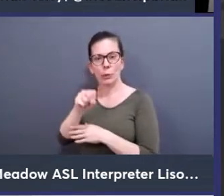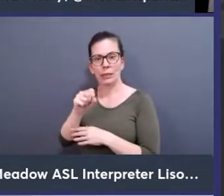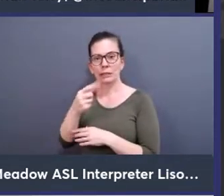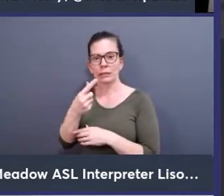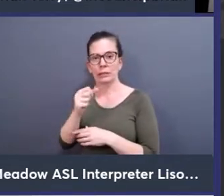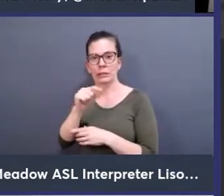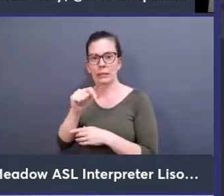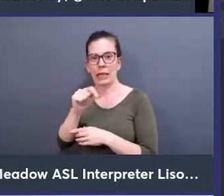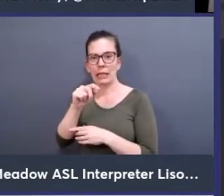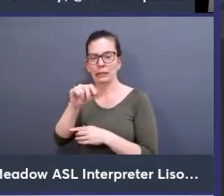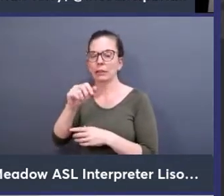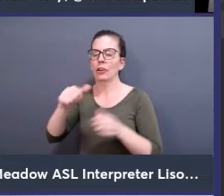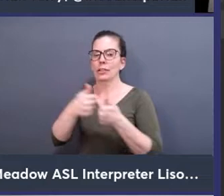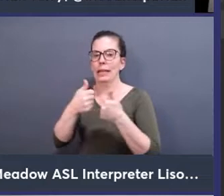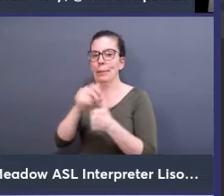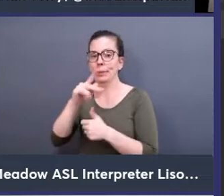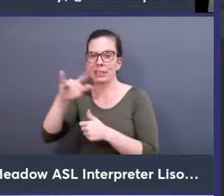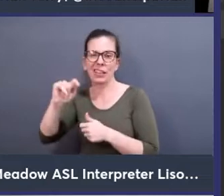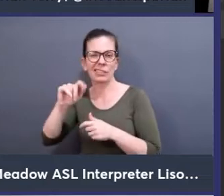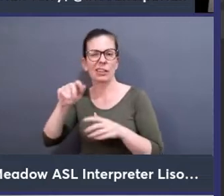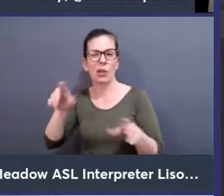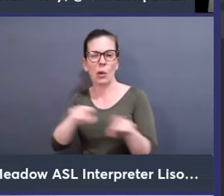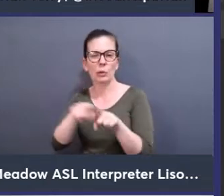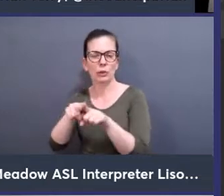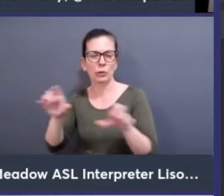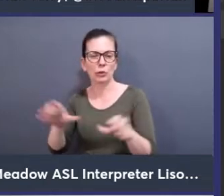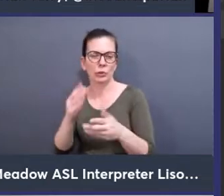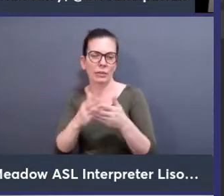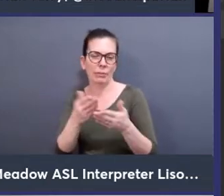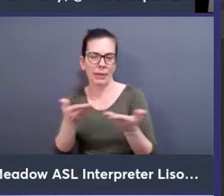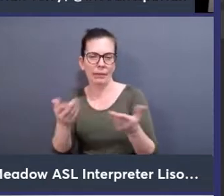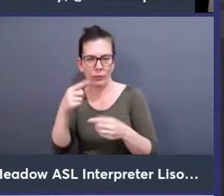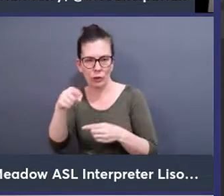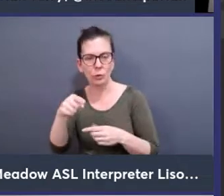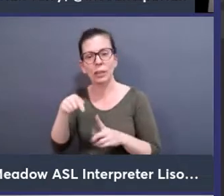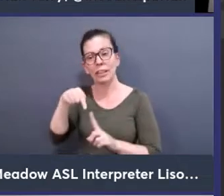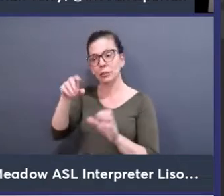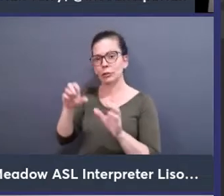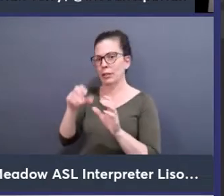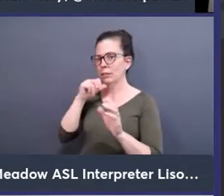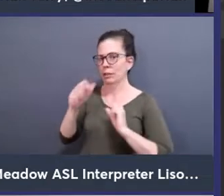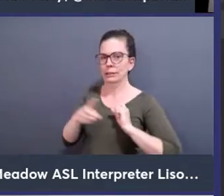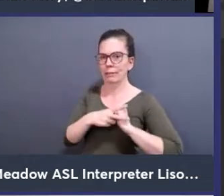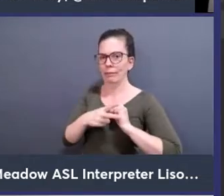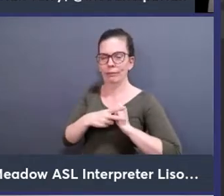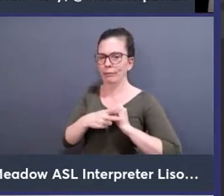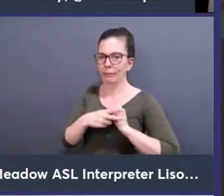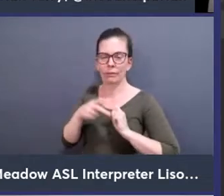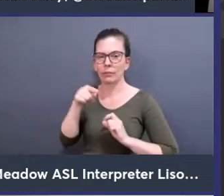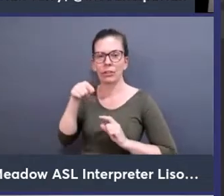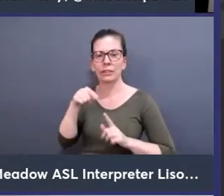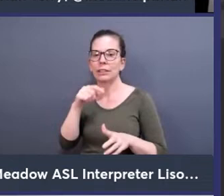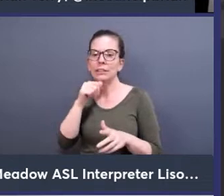of these things for you, so you kind of just provide it. These credentials are not saved as part of, (speaking faintly), this is not saved as part